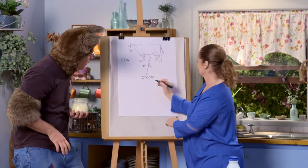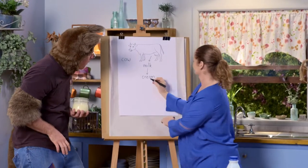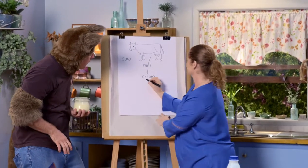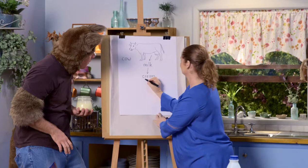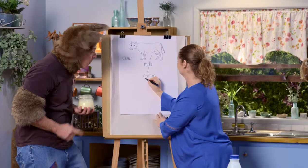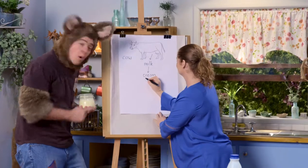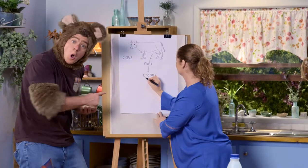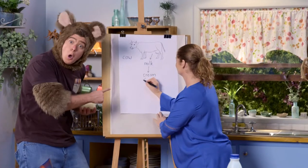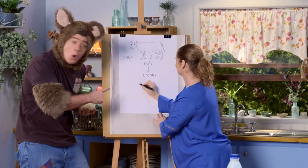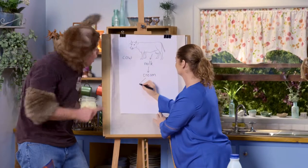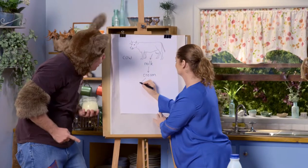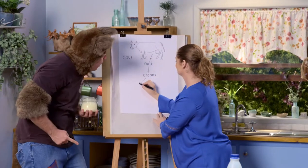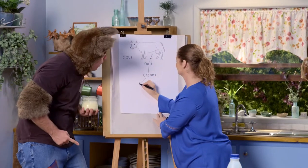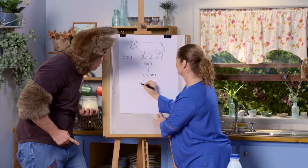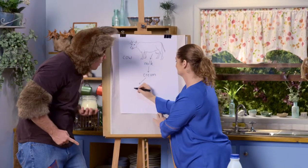Hmm. Oh!